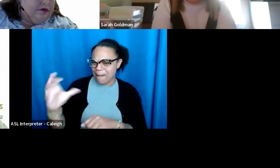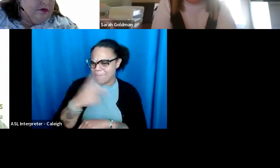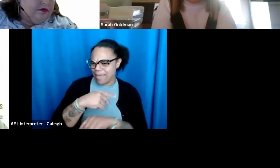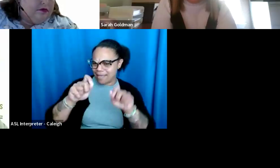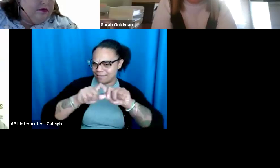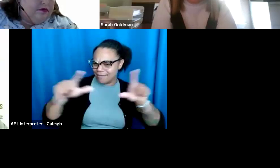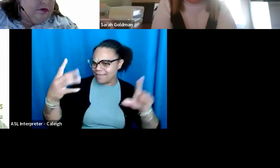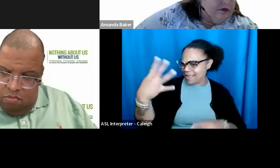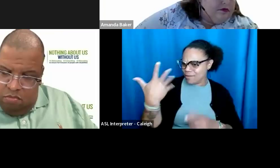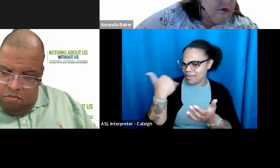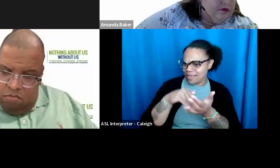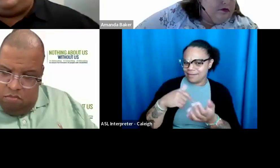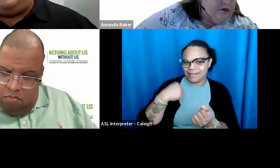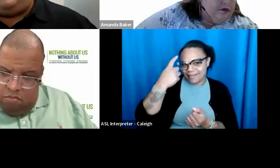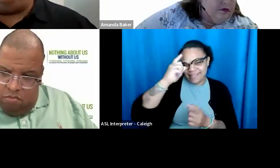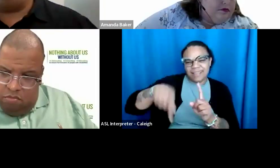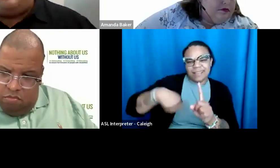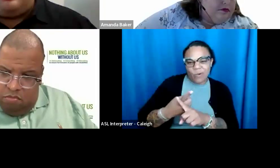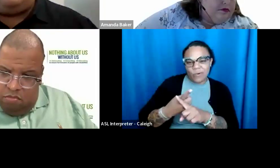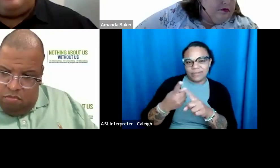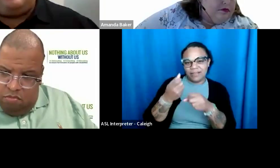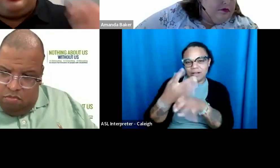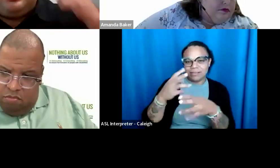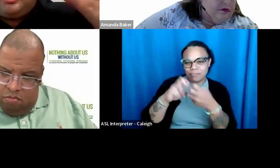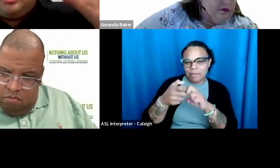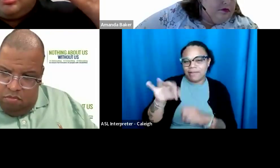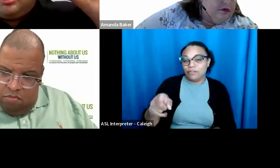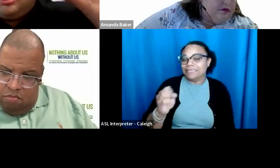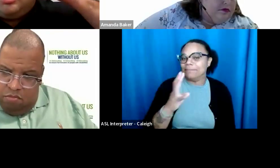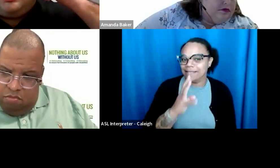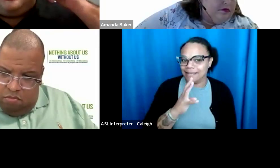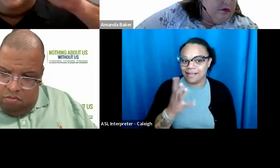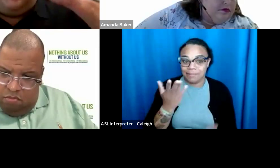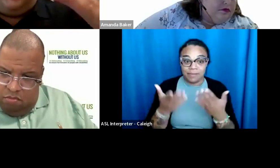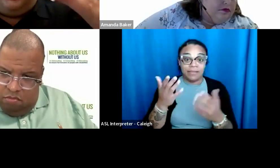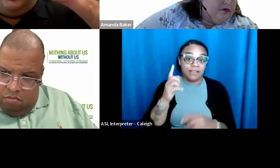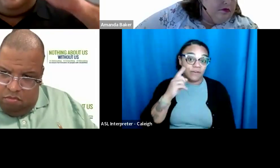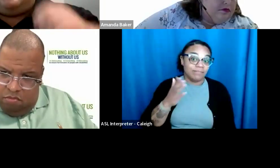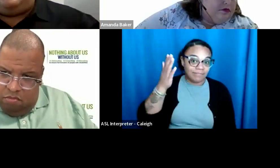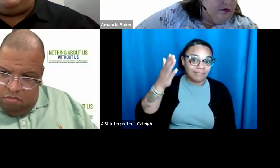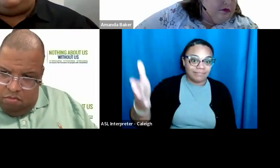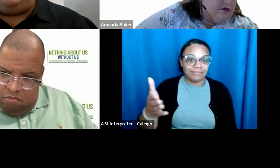I think it might just be impacted when you're speaking. So maybe we can try that in the future, 'cause that all came through great.